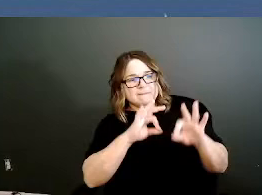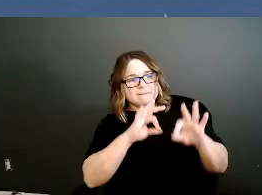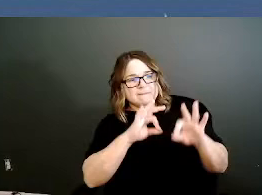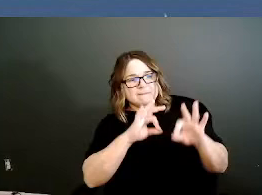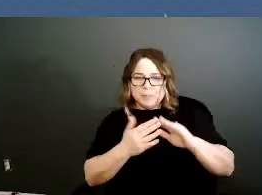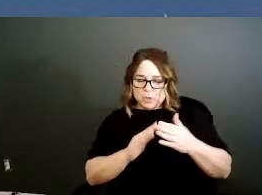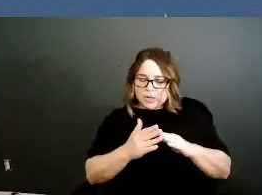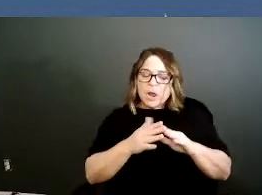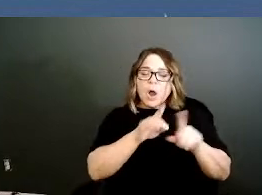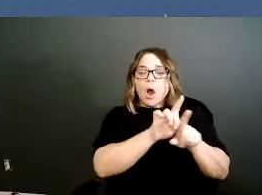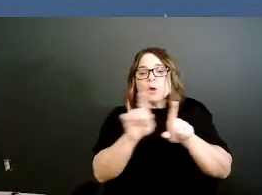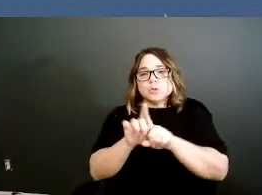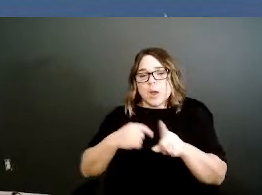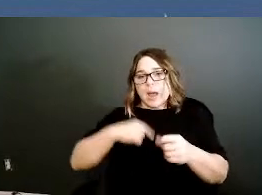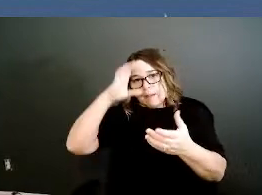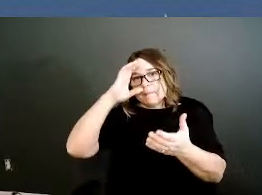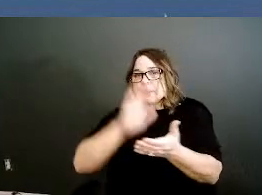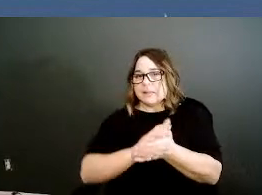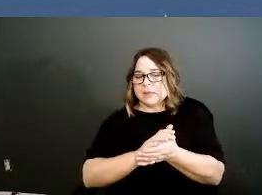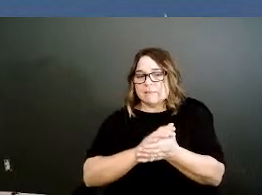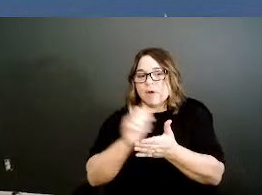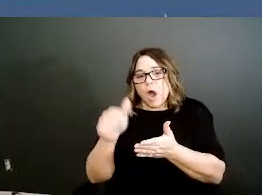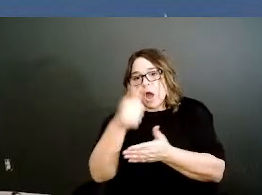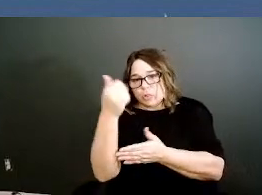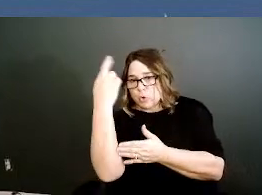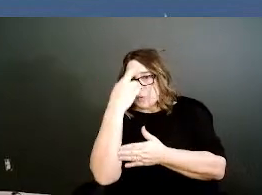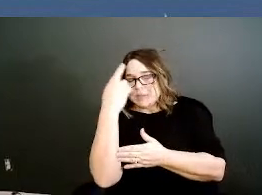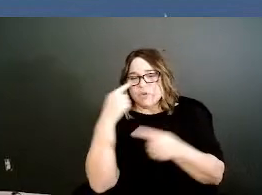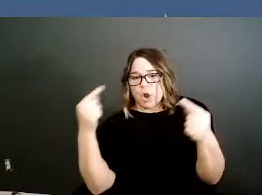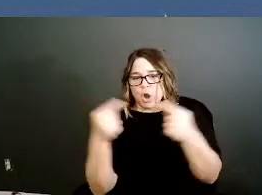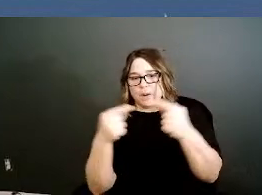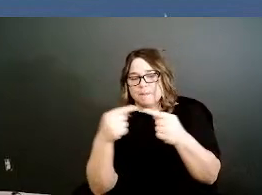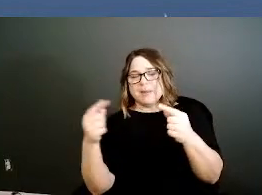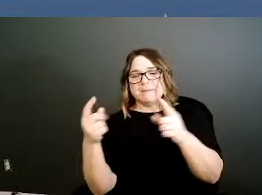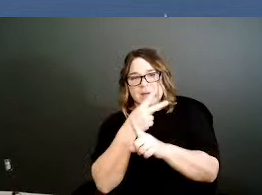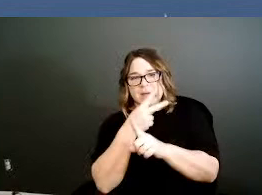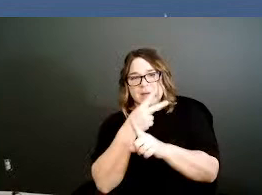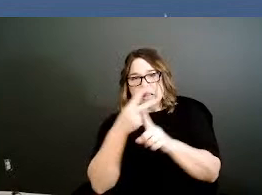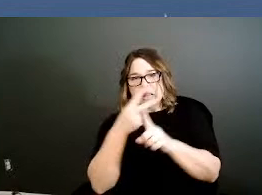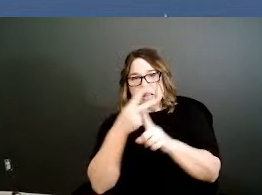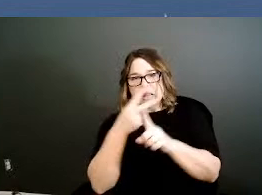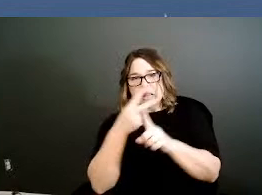HAVING TOXINS IN THE AIR, WATER. I KNOW THE EAST BELT URBAN FARM PROJECT IS SOMETHING I